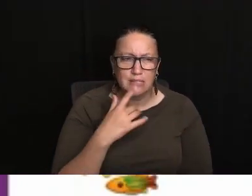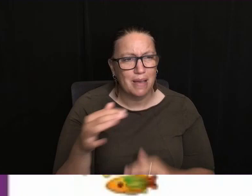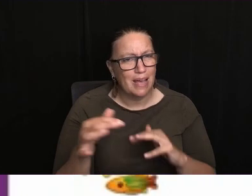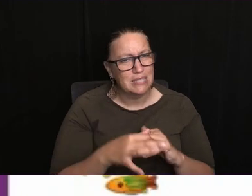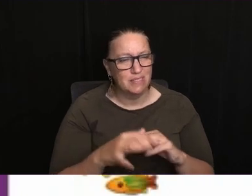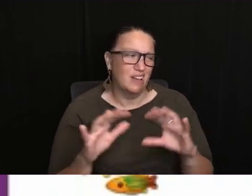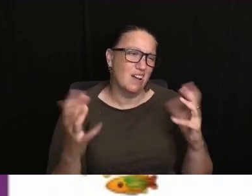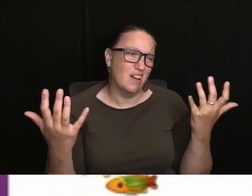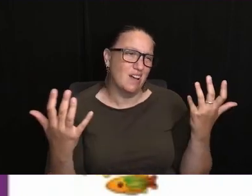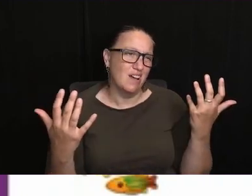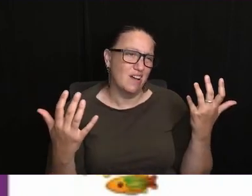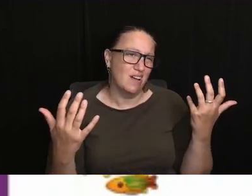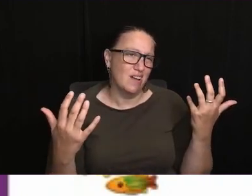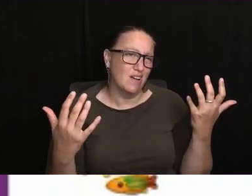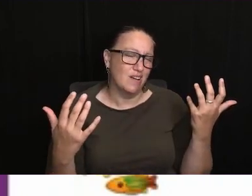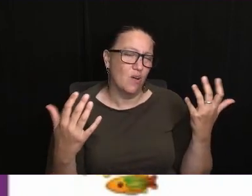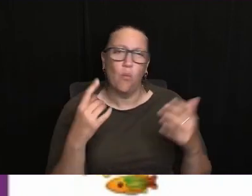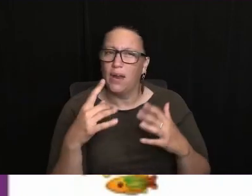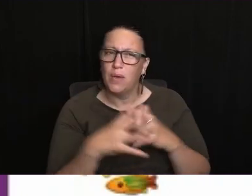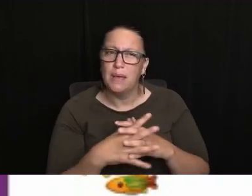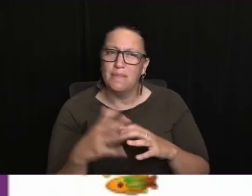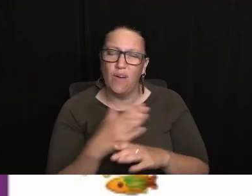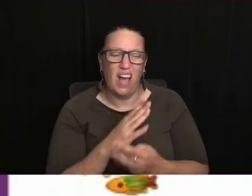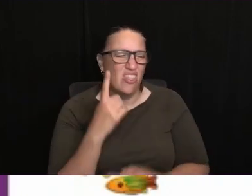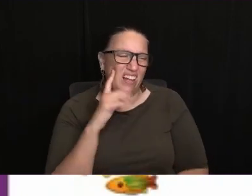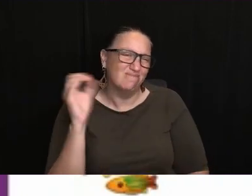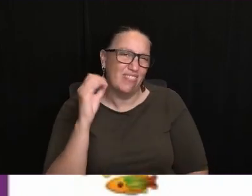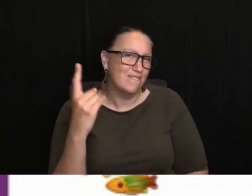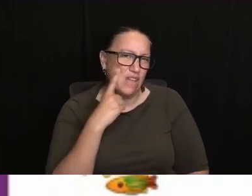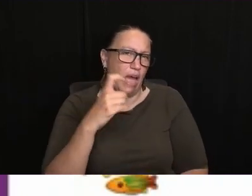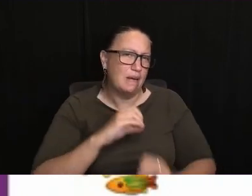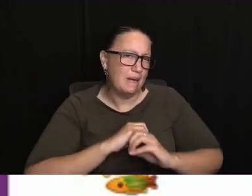week before we actually did hear from it, I don't think they found anything. Then we got